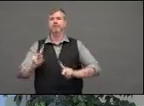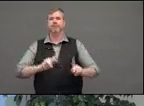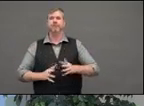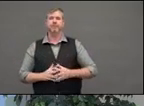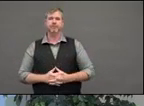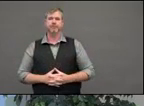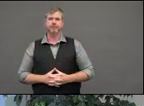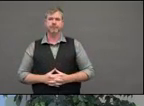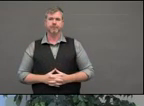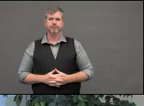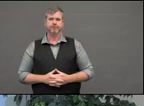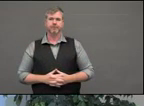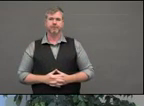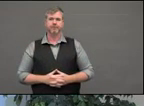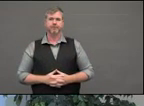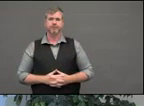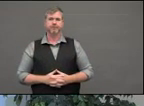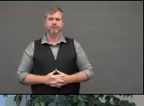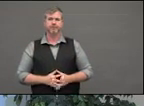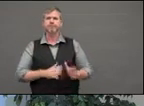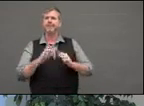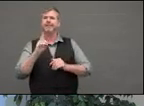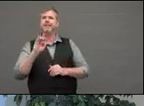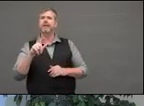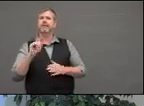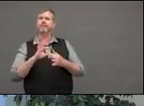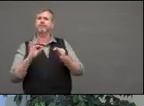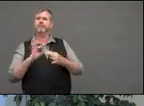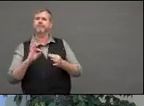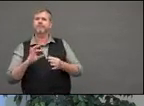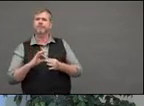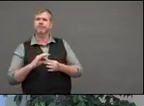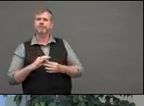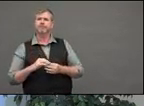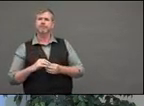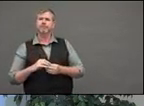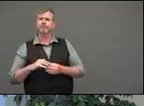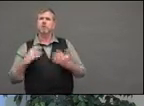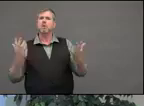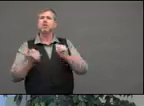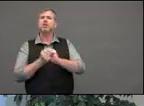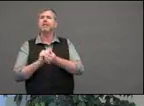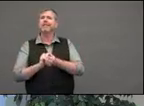So what are some changes that you've had made in your day-to-day